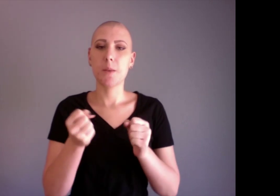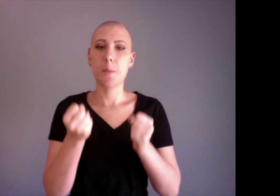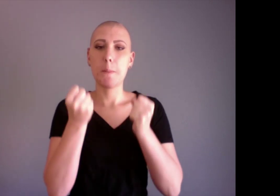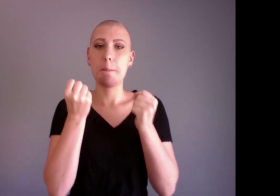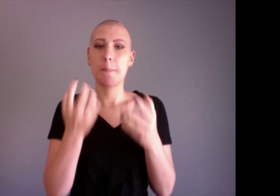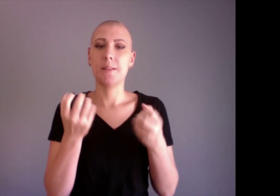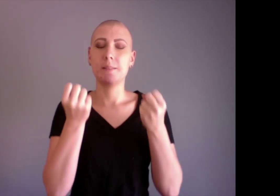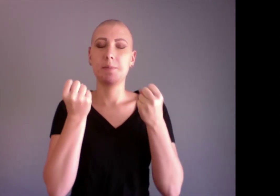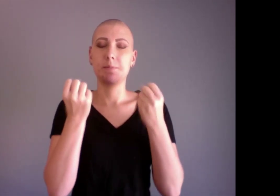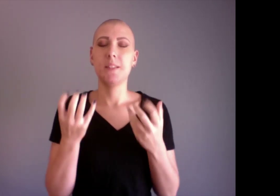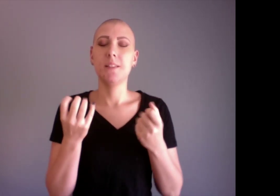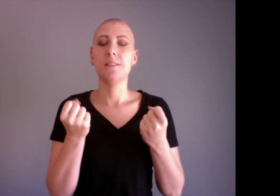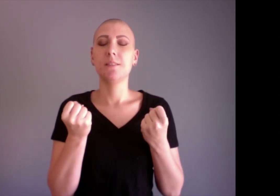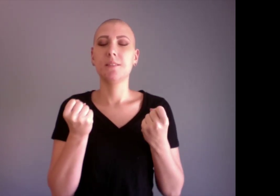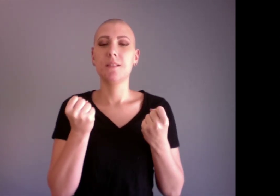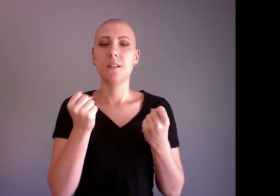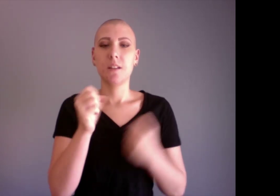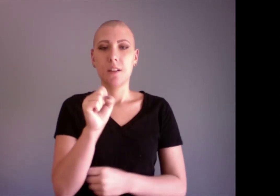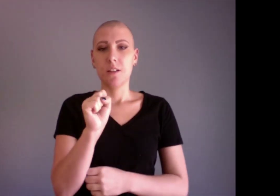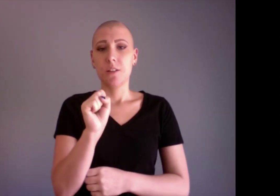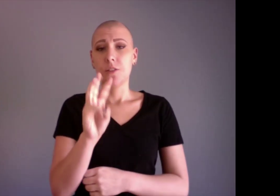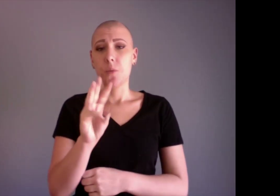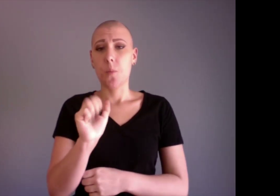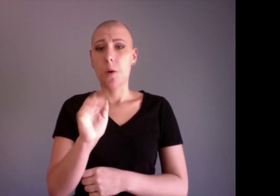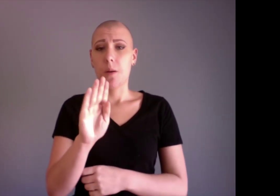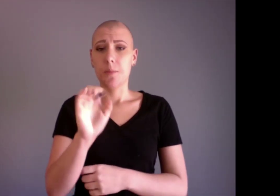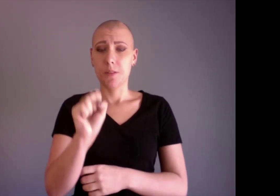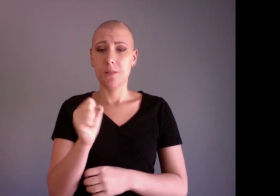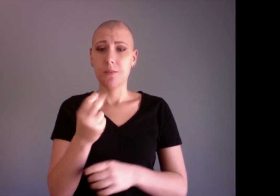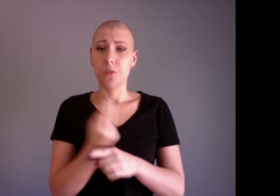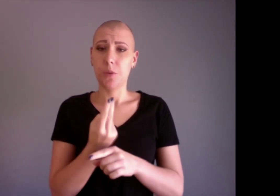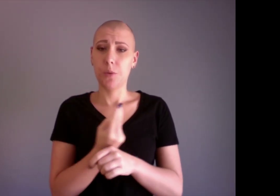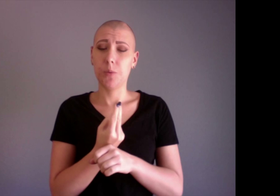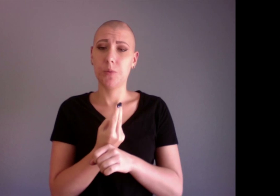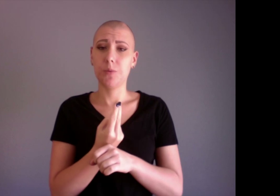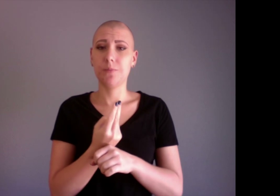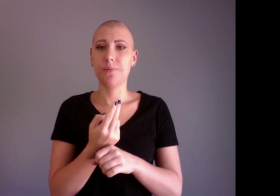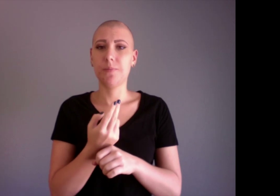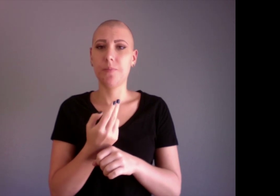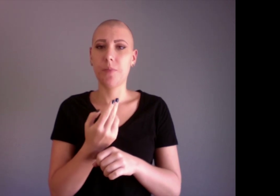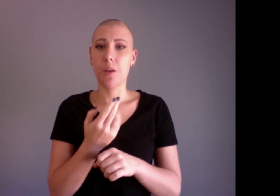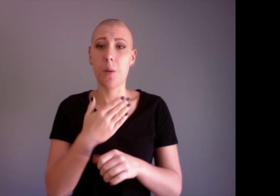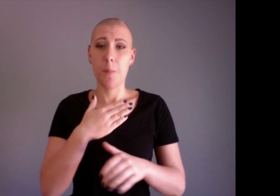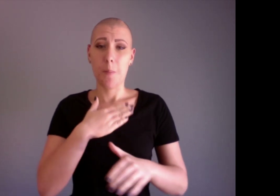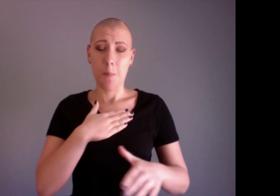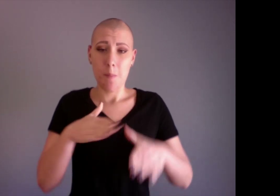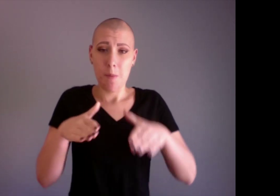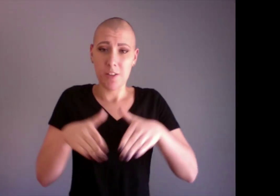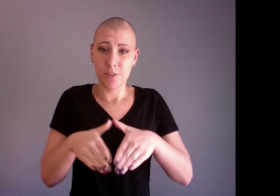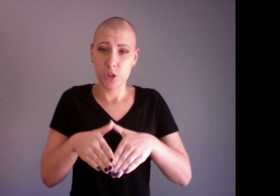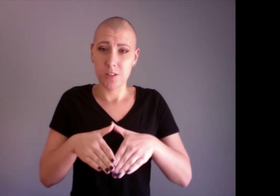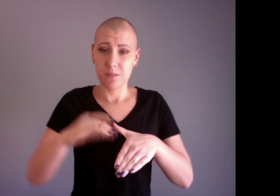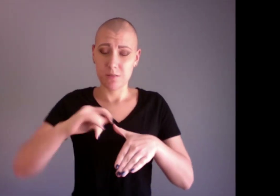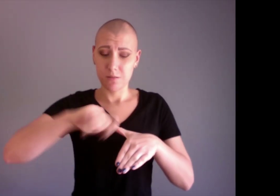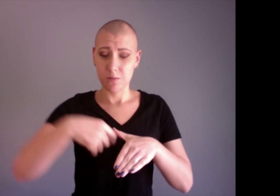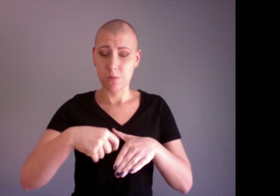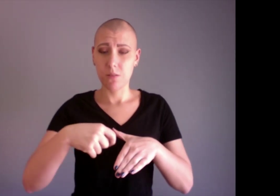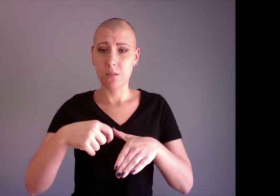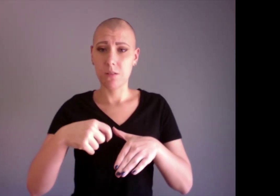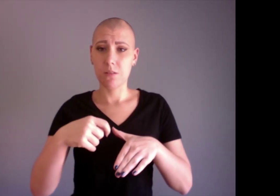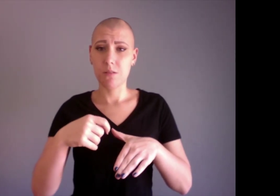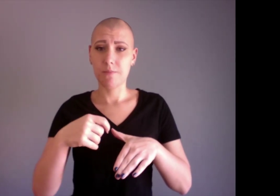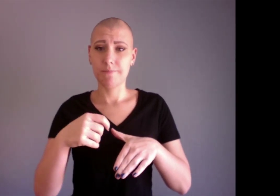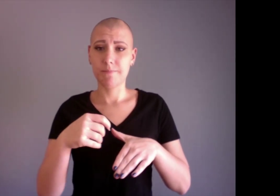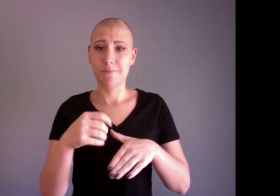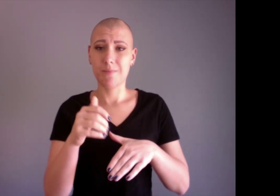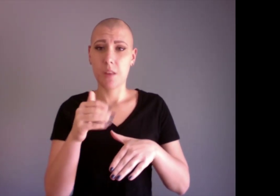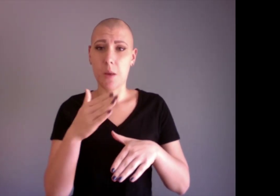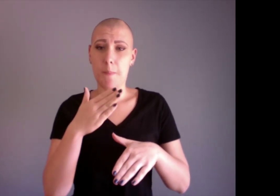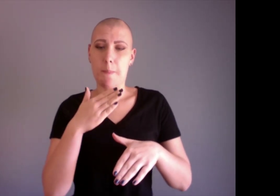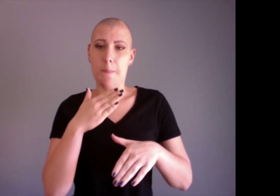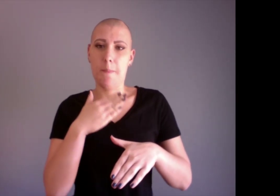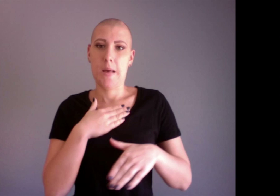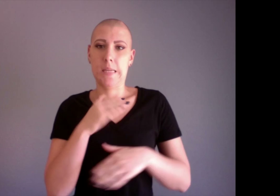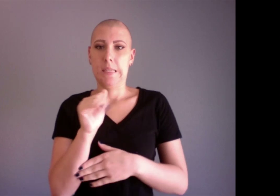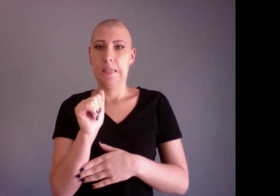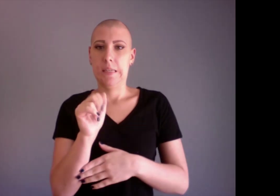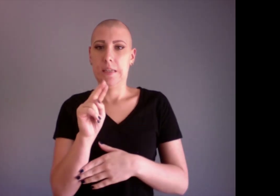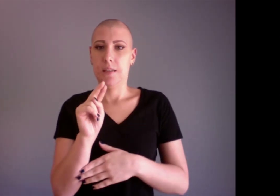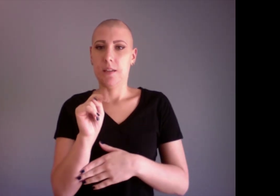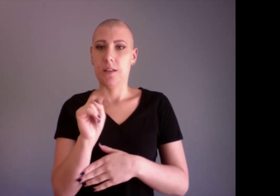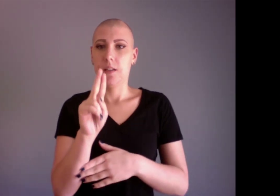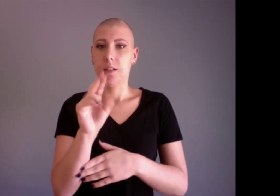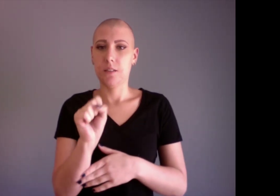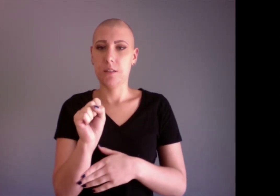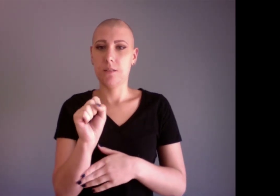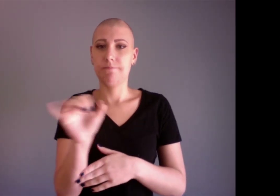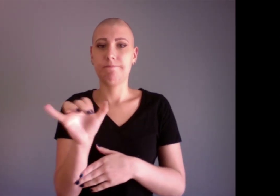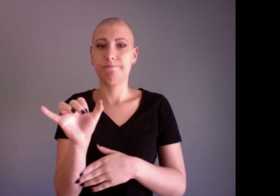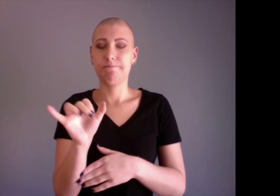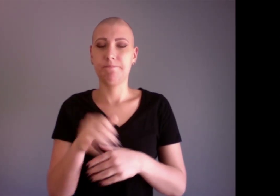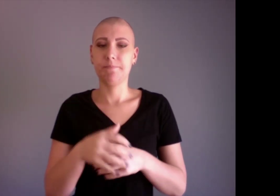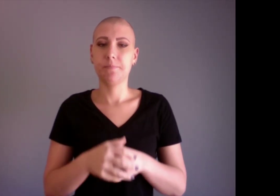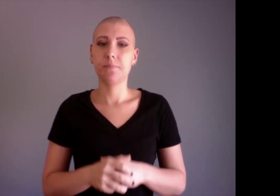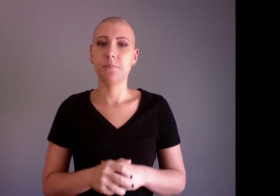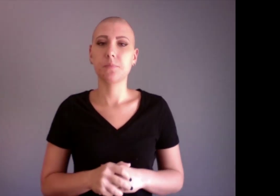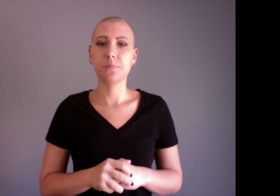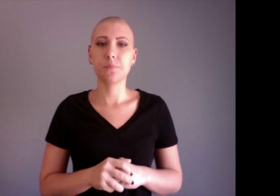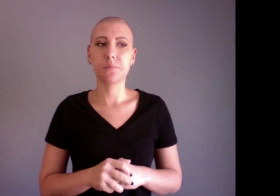I had multiple swabs inserted into my vagina and anus